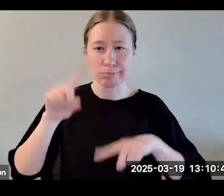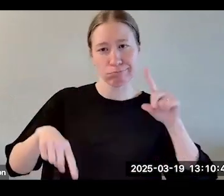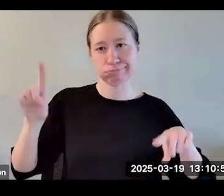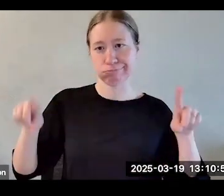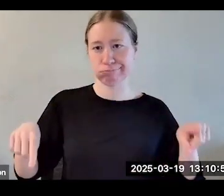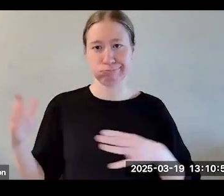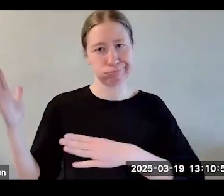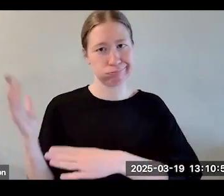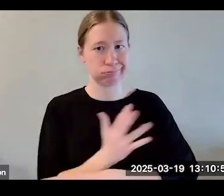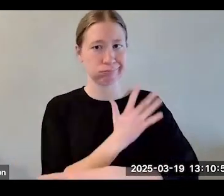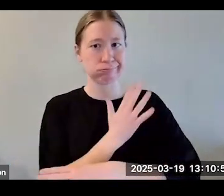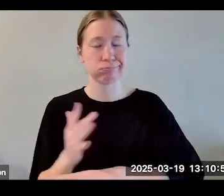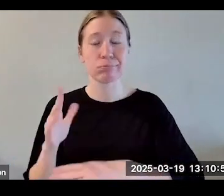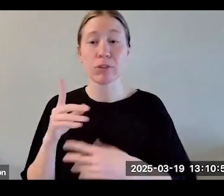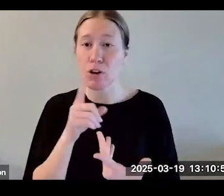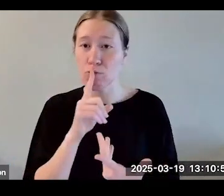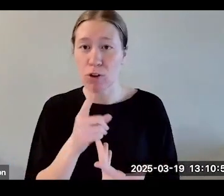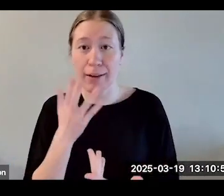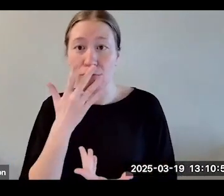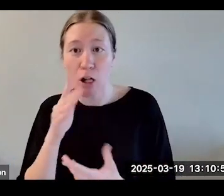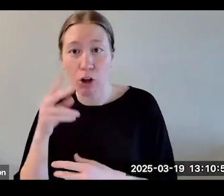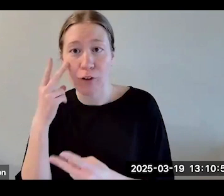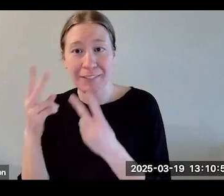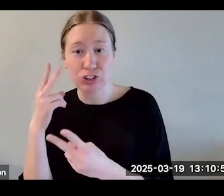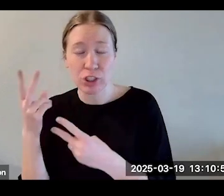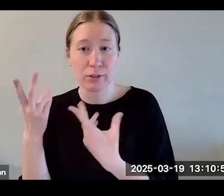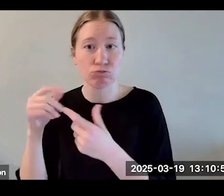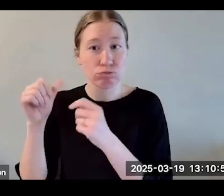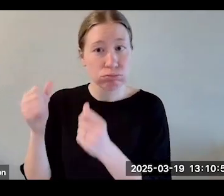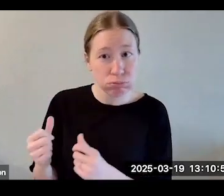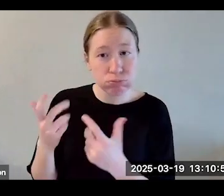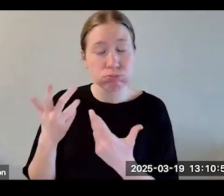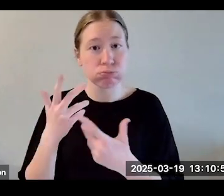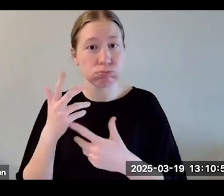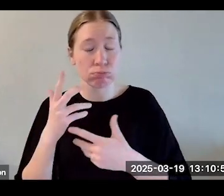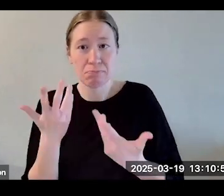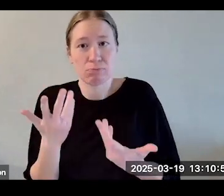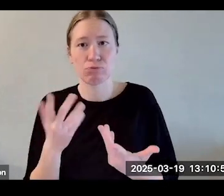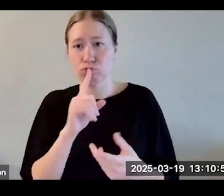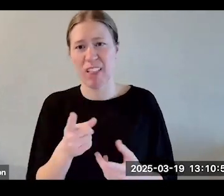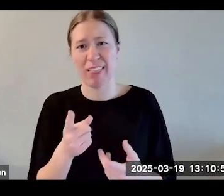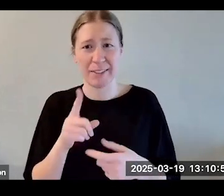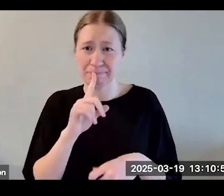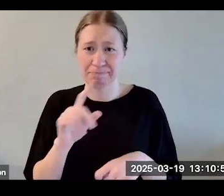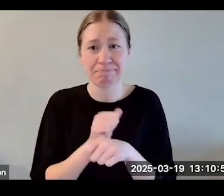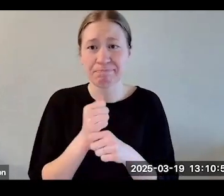color vision deficiencies, folks may have different vision. So just be cognizant